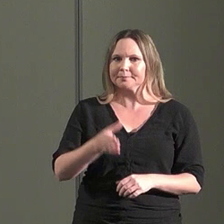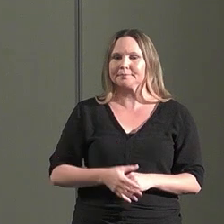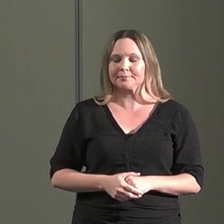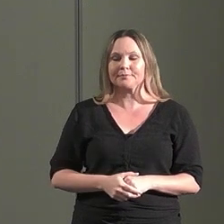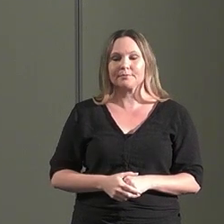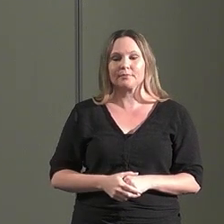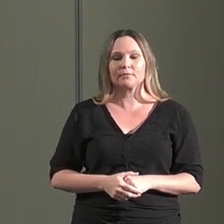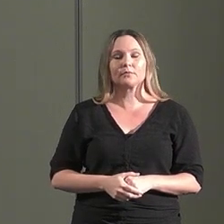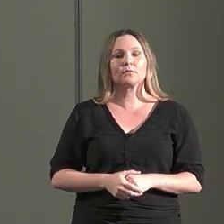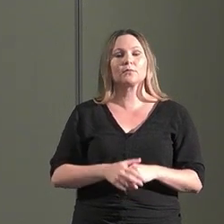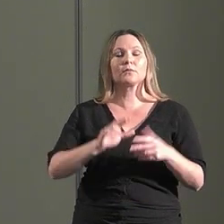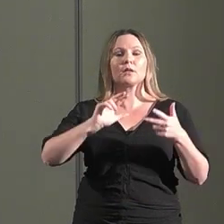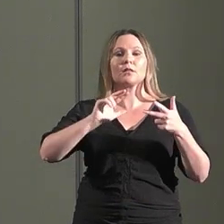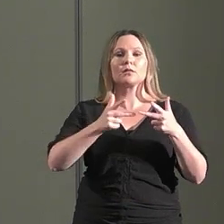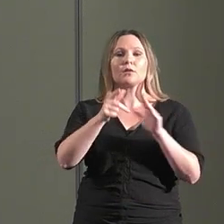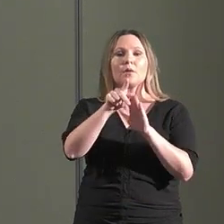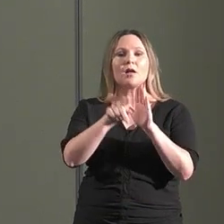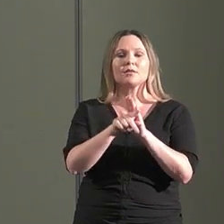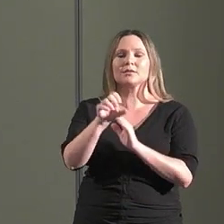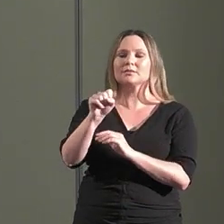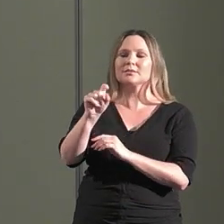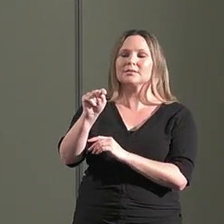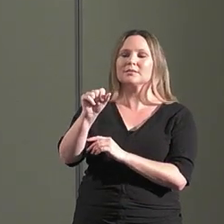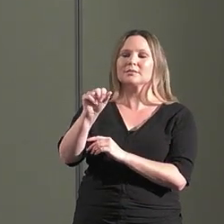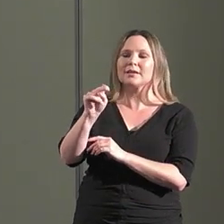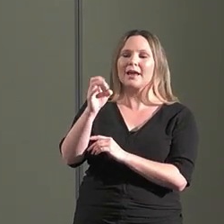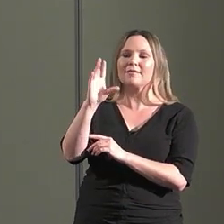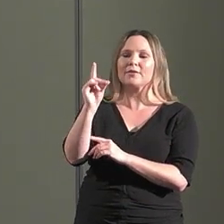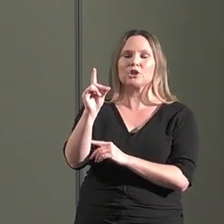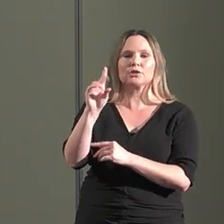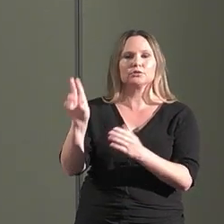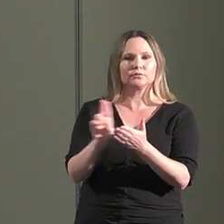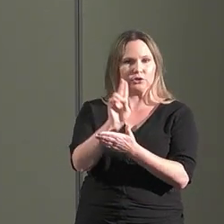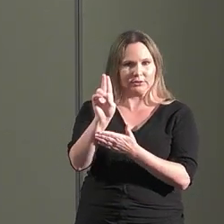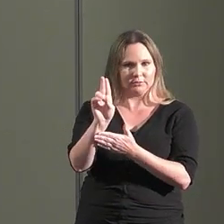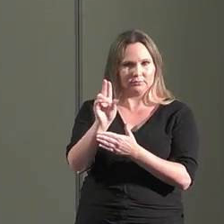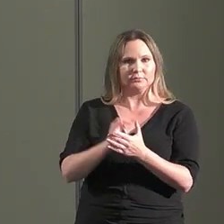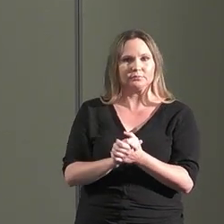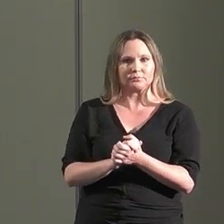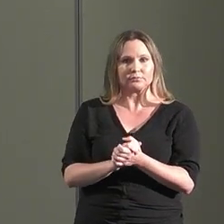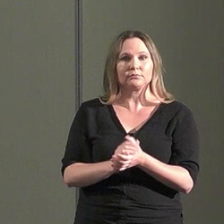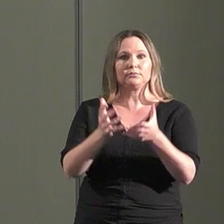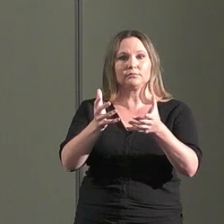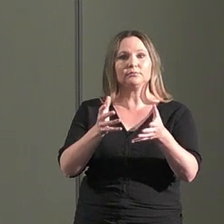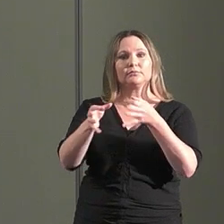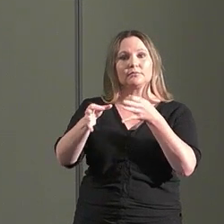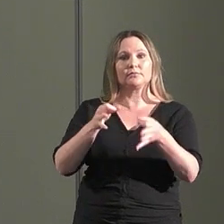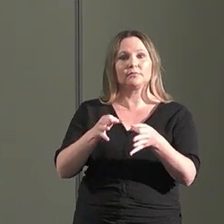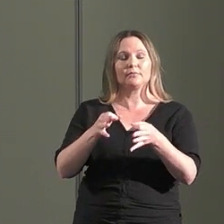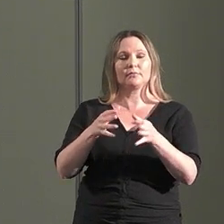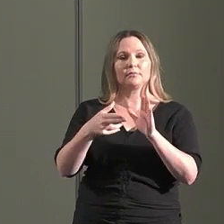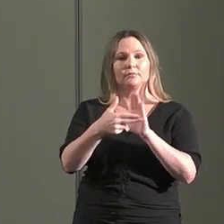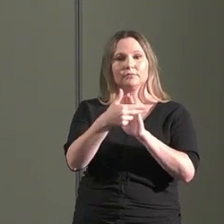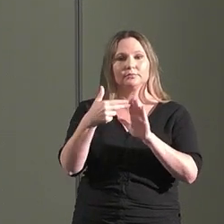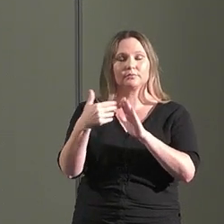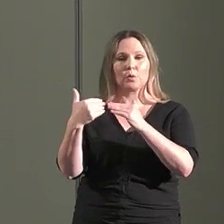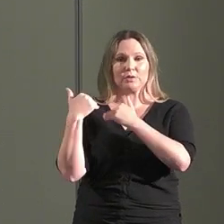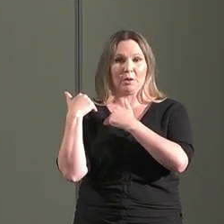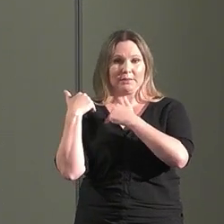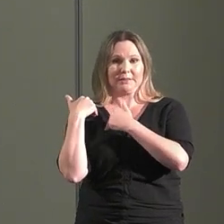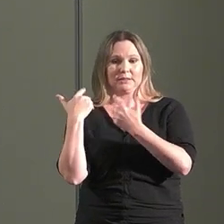The third is from Stanford University I wanted to highlight responsibilities being one variable